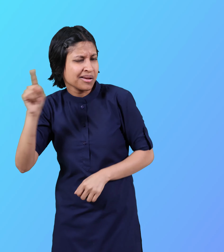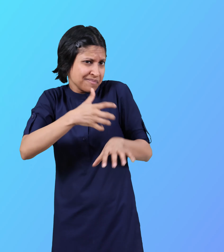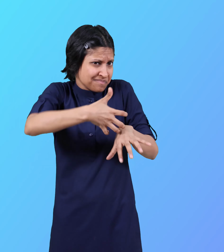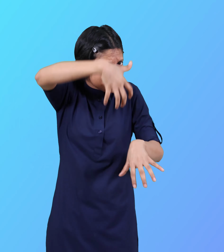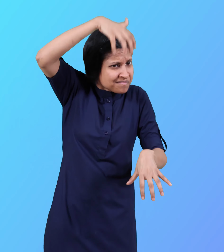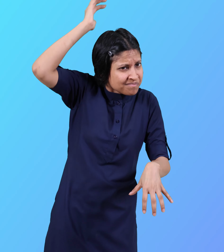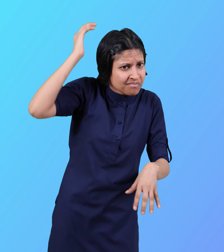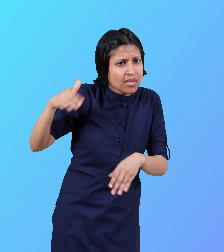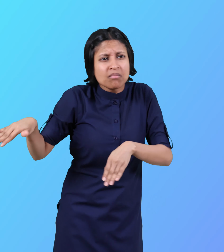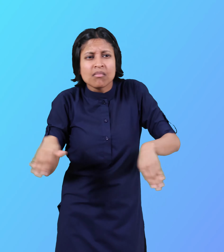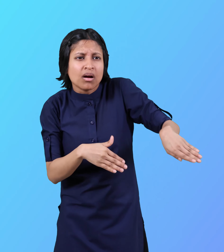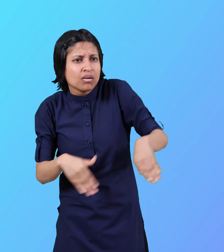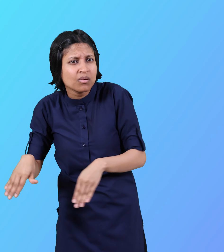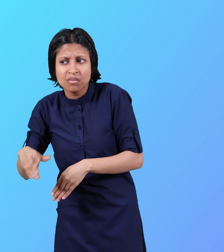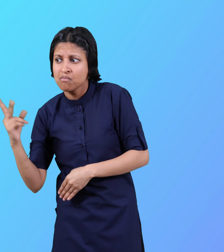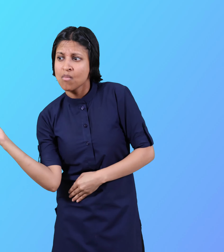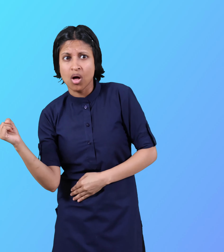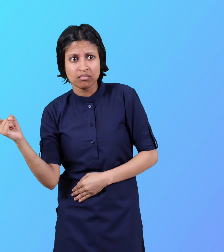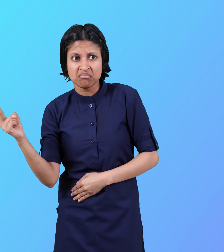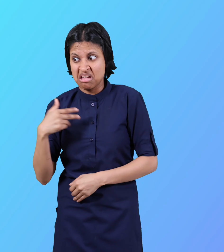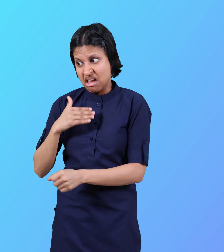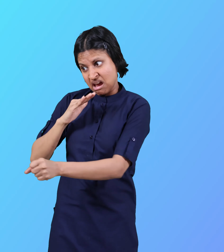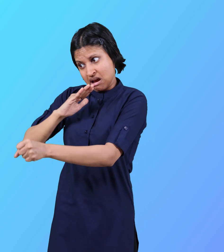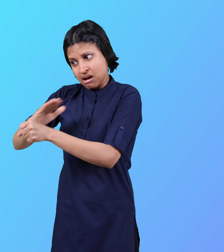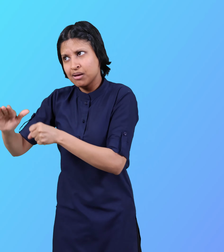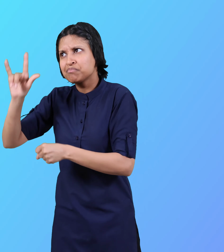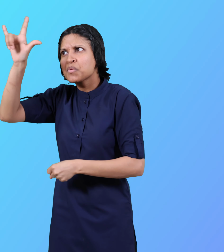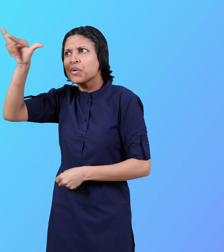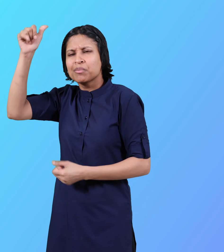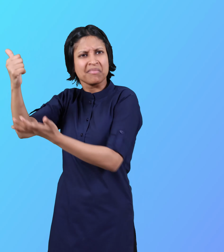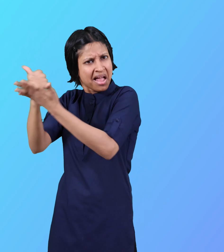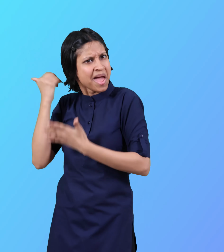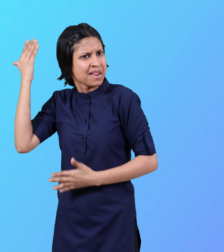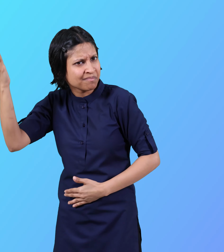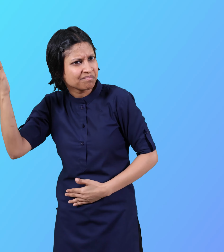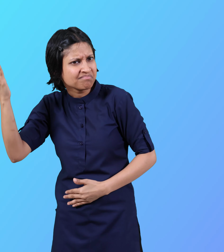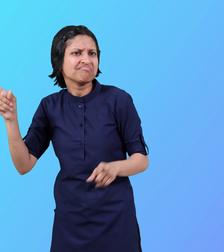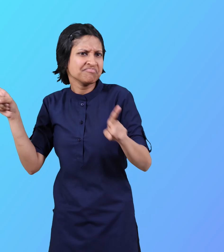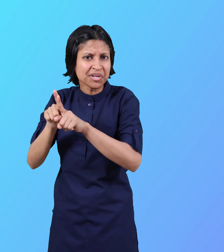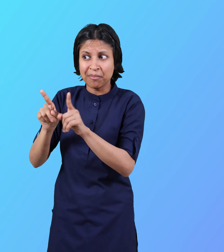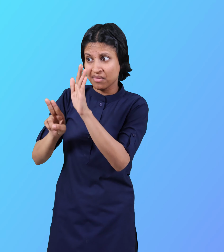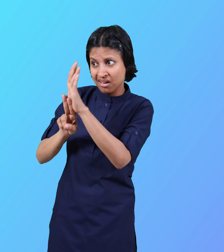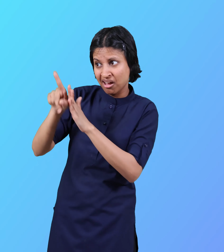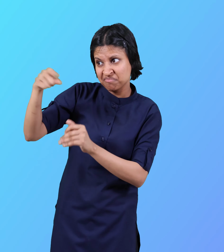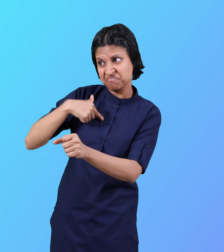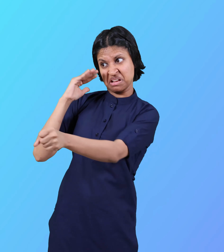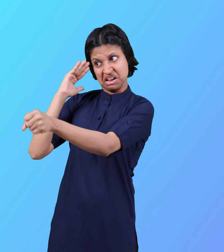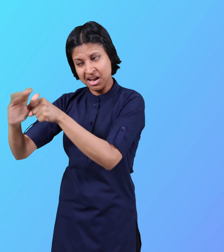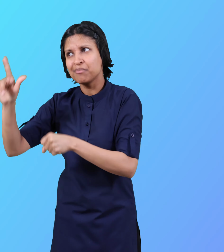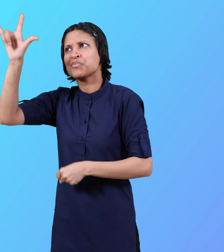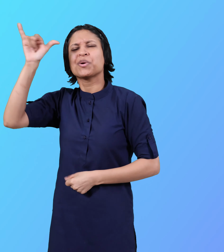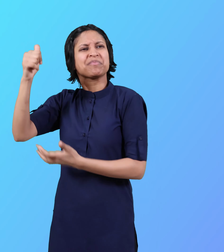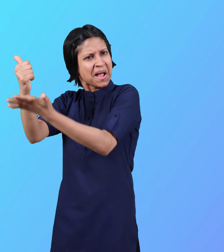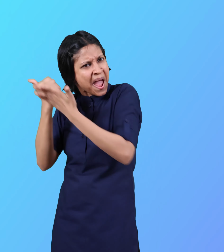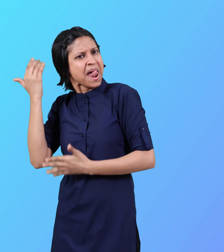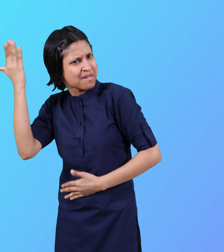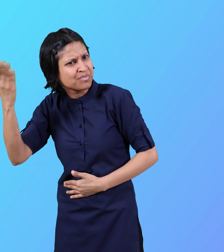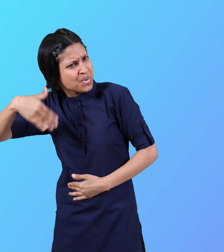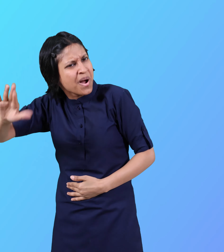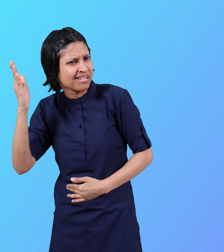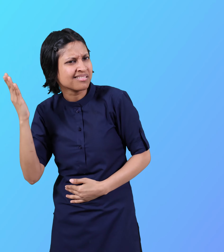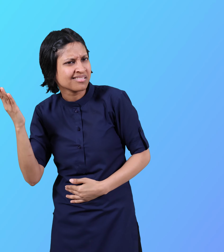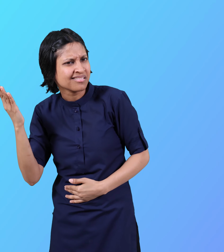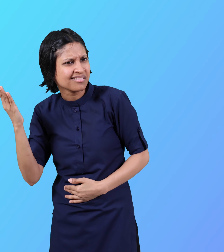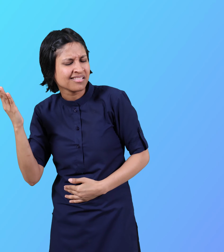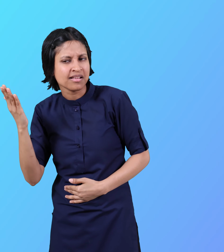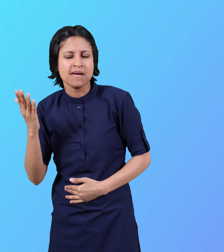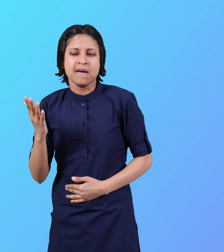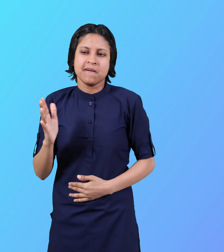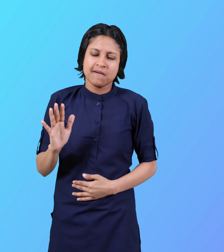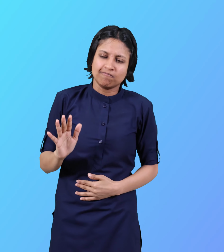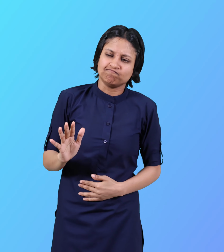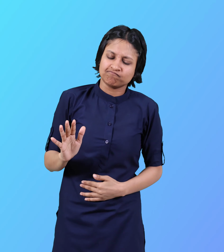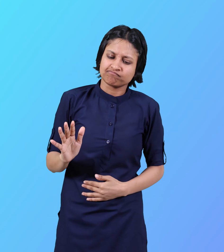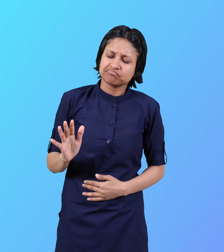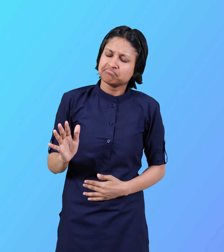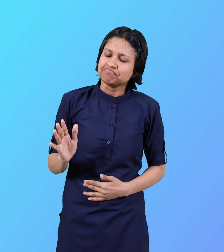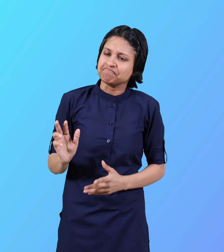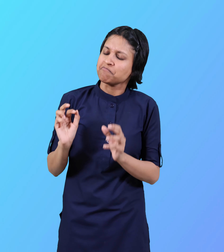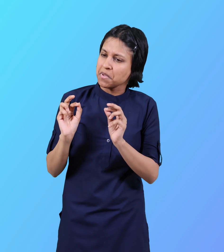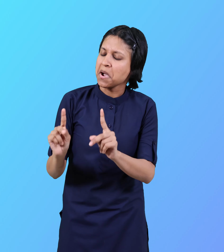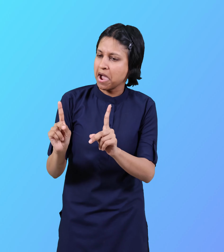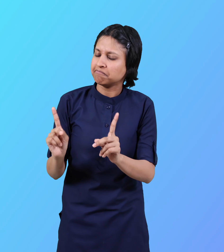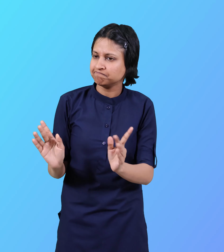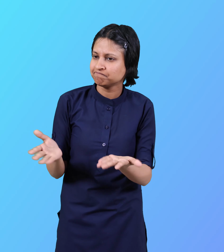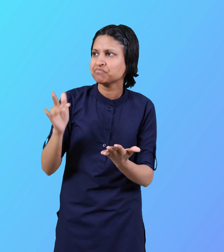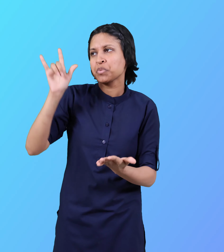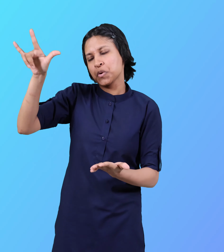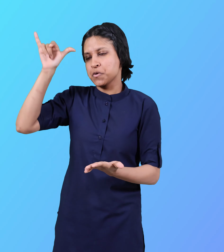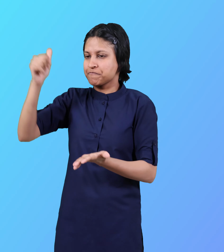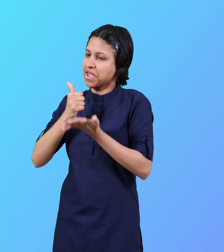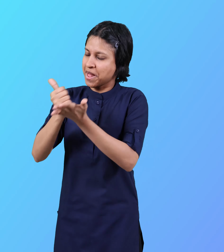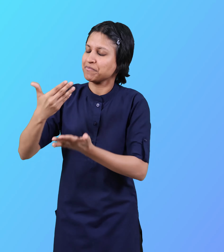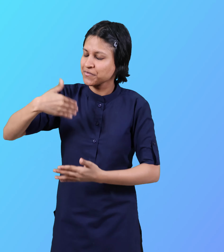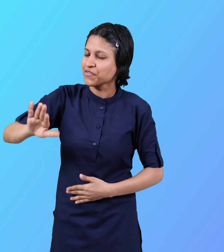The LORD saved me from the lion and the bear. He will also save me from this Philistine.” Saul said to David, “Go and may the LORD be with you.”